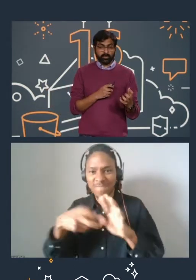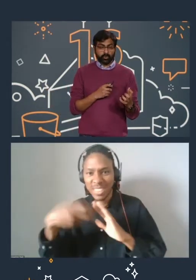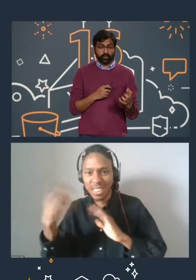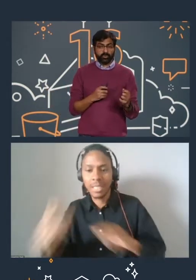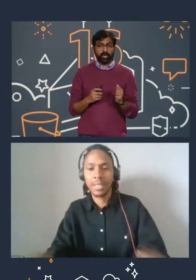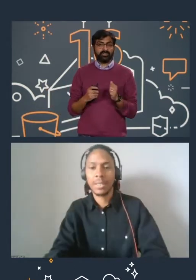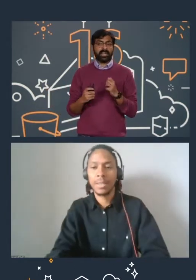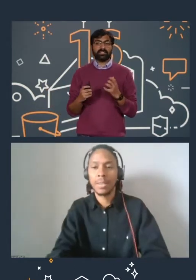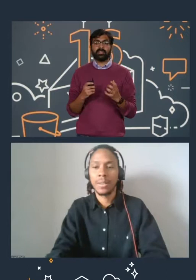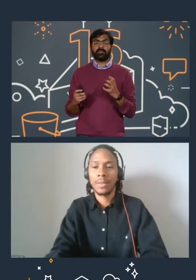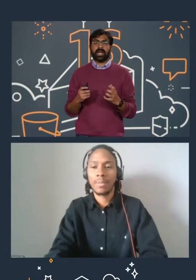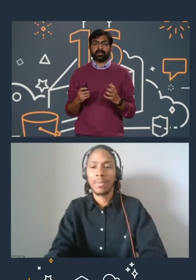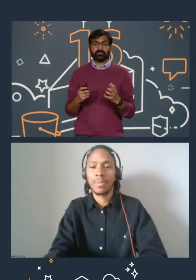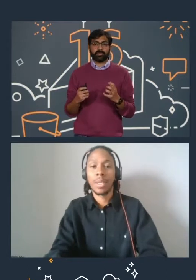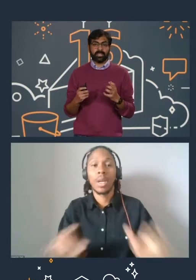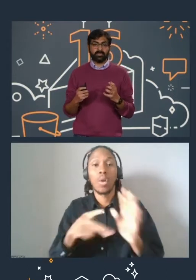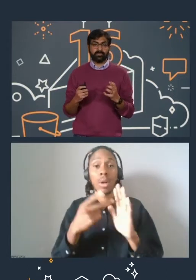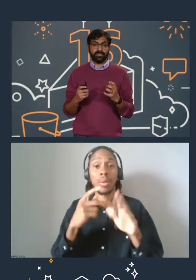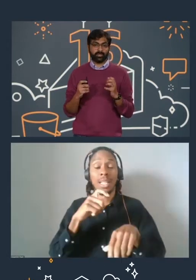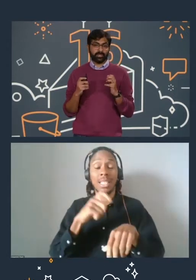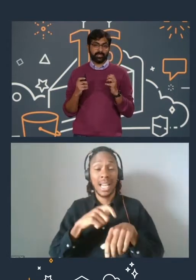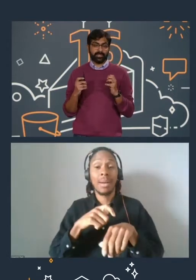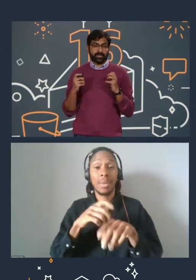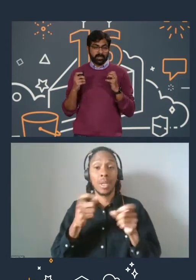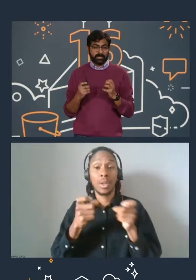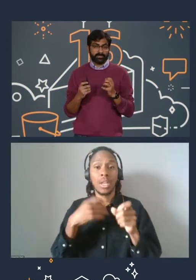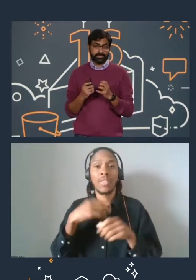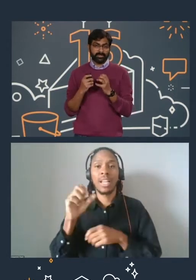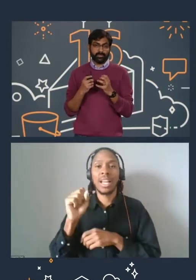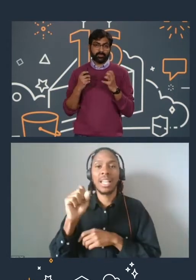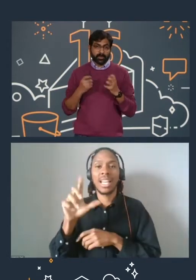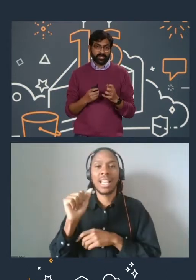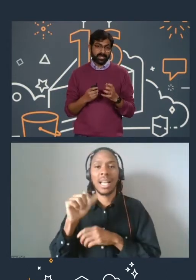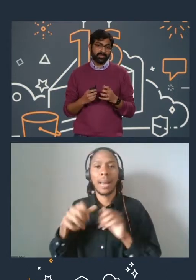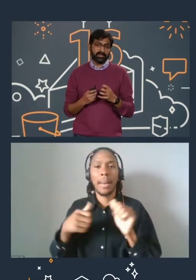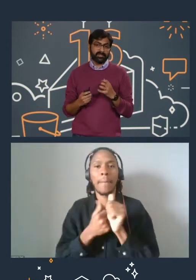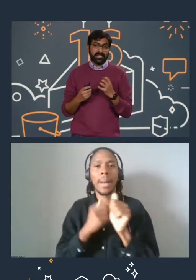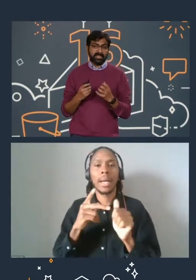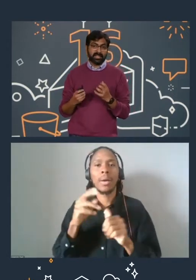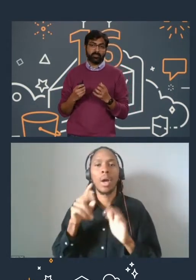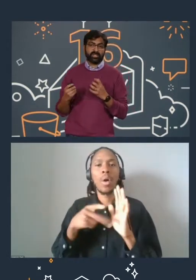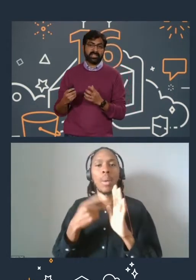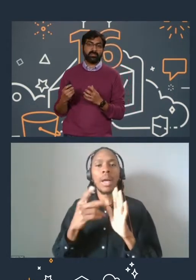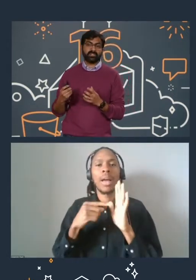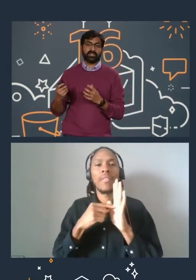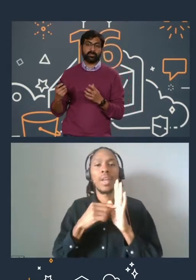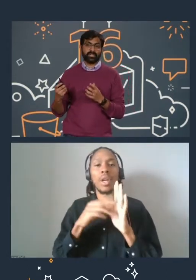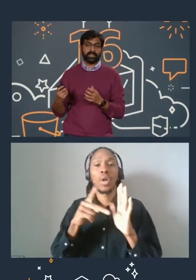you have an SLA-backed replication feature that allows you to replicate 99.99% of your data